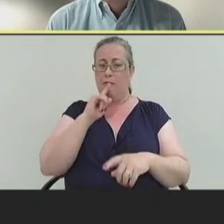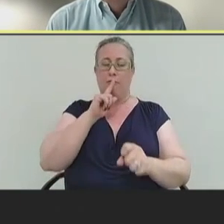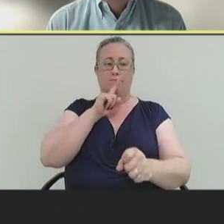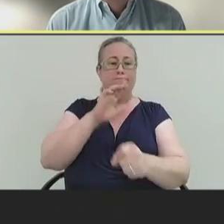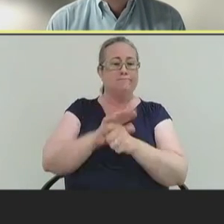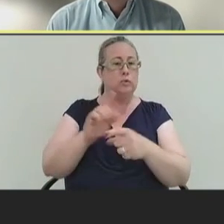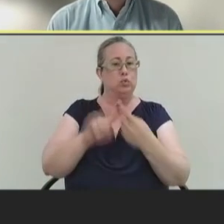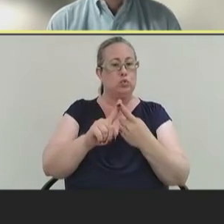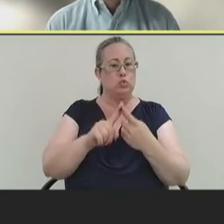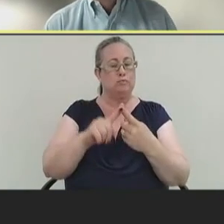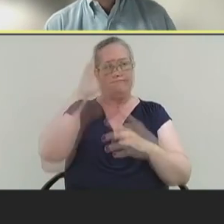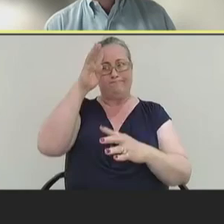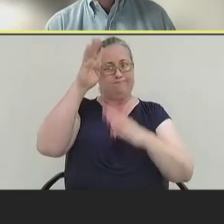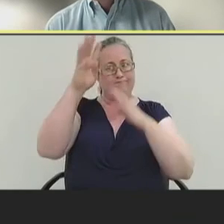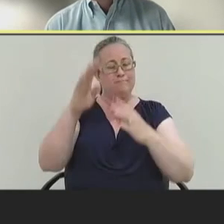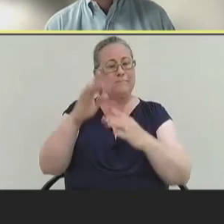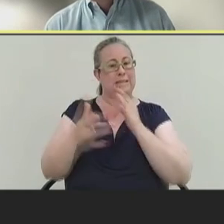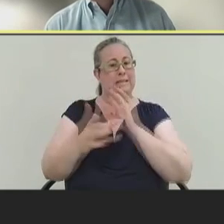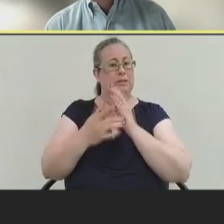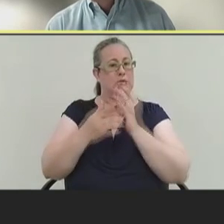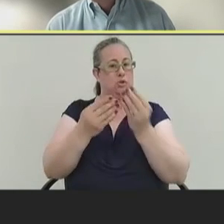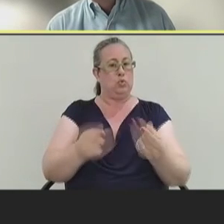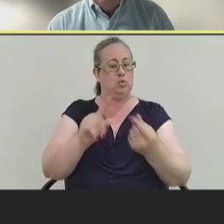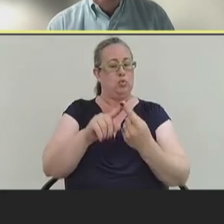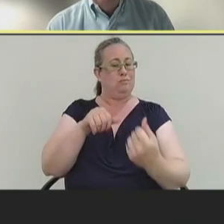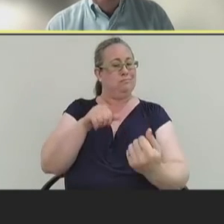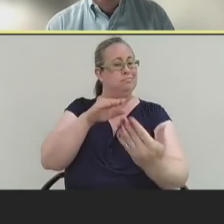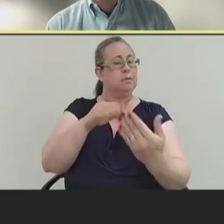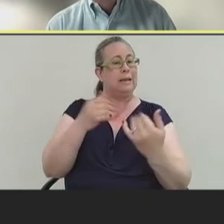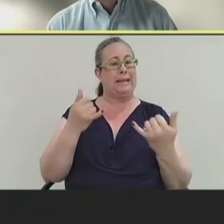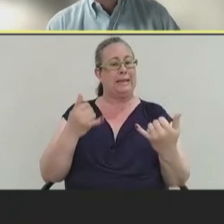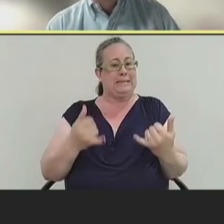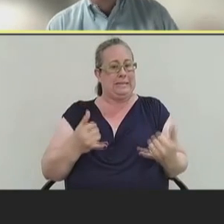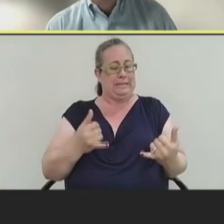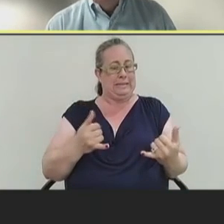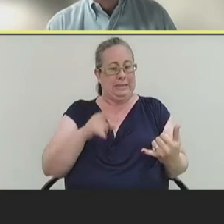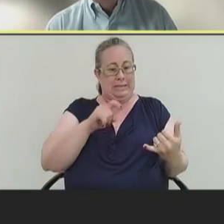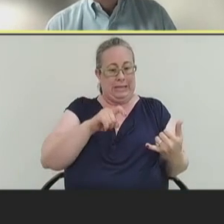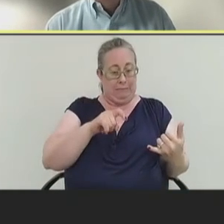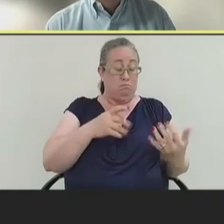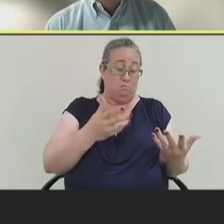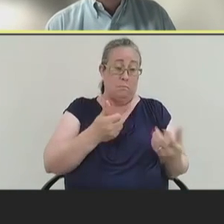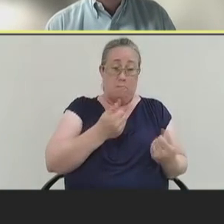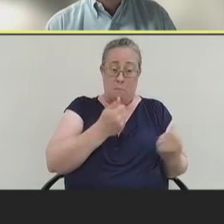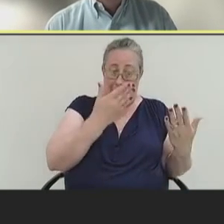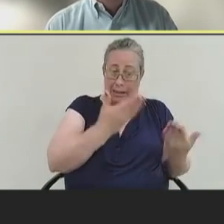solutions that -- to address the existing needs, because many of these things are based in in that